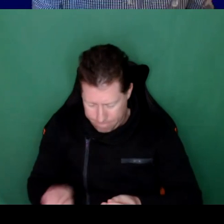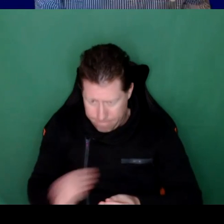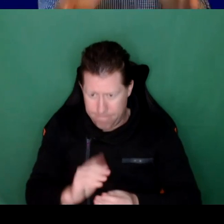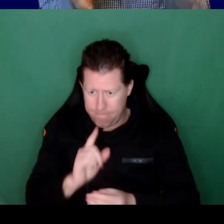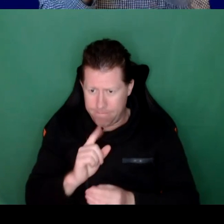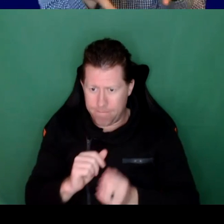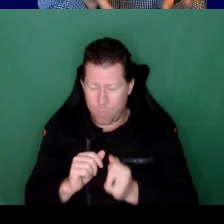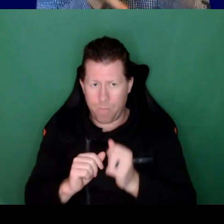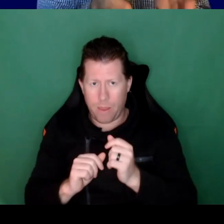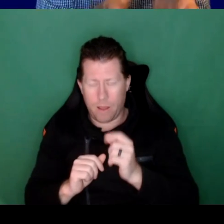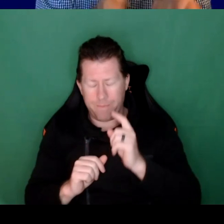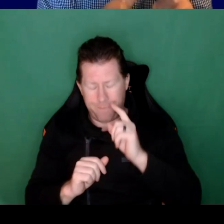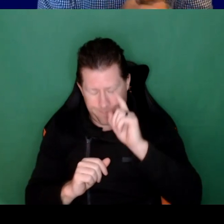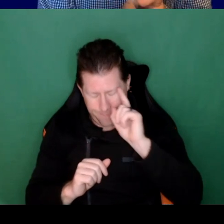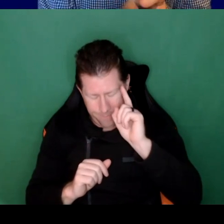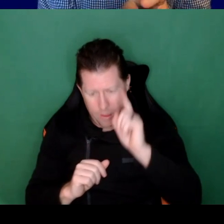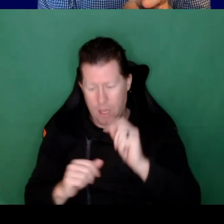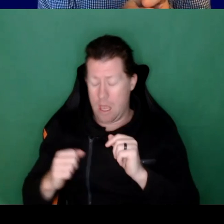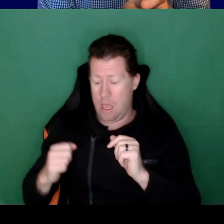This is my hypothesis here.